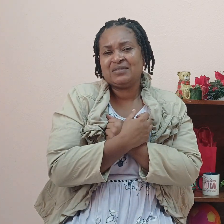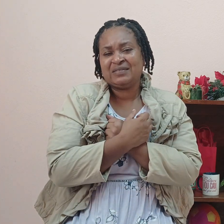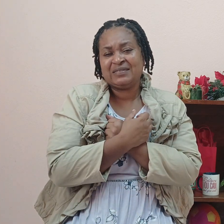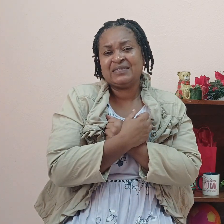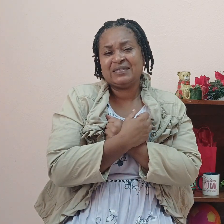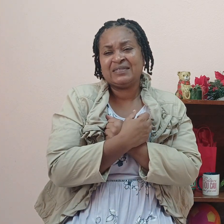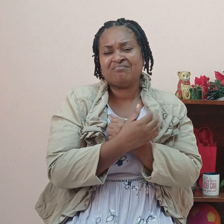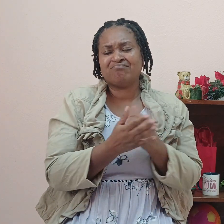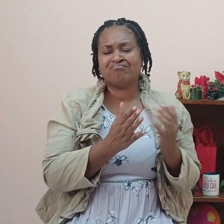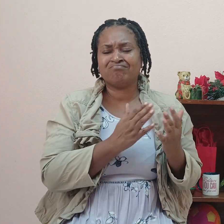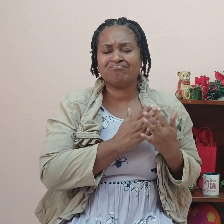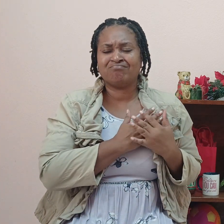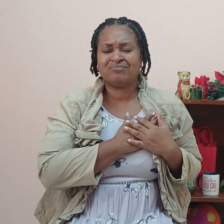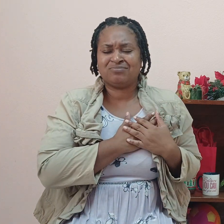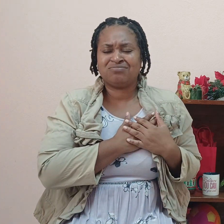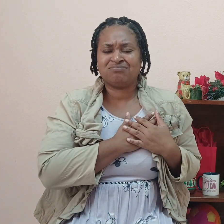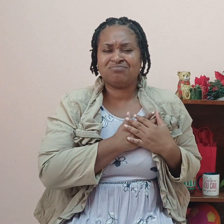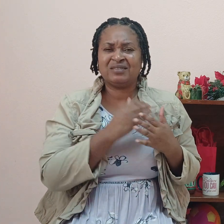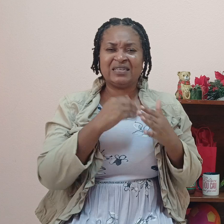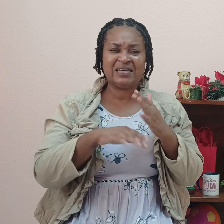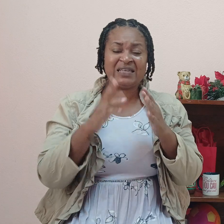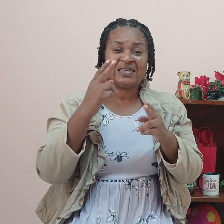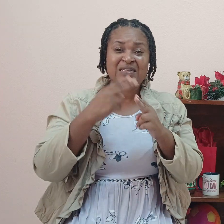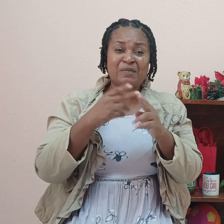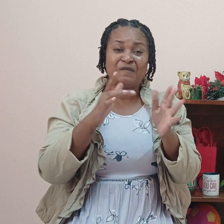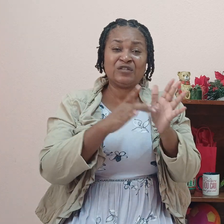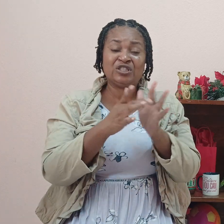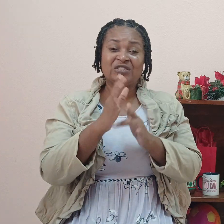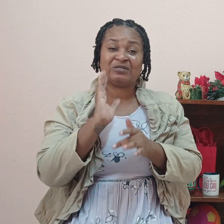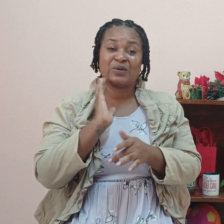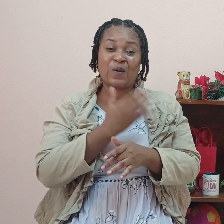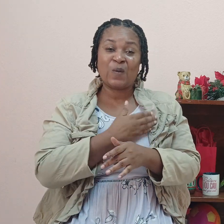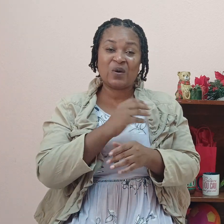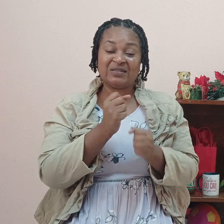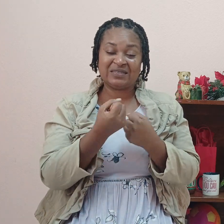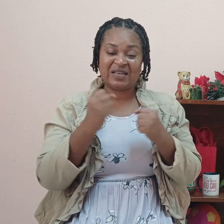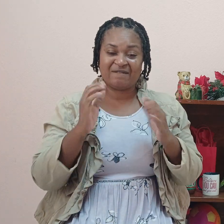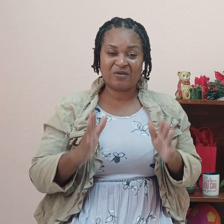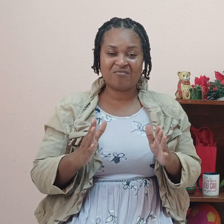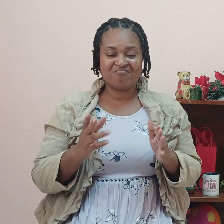In the name of Jesus, our Savior and Prince of Peace,